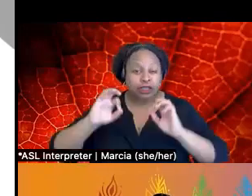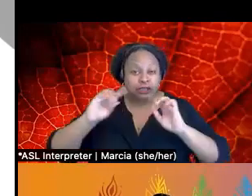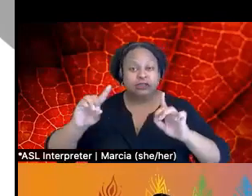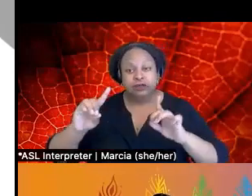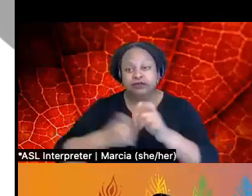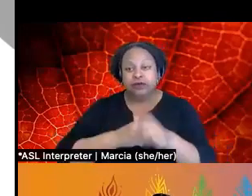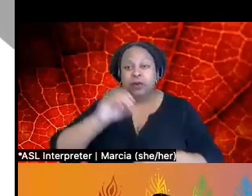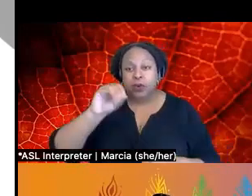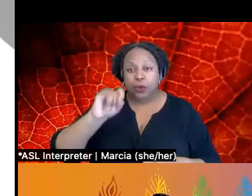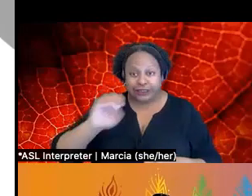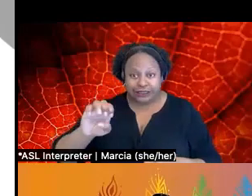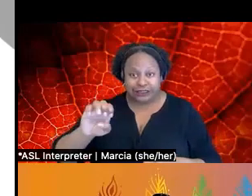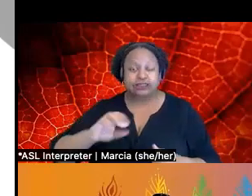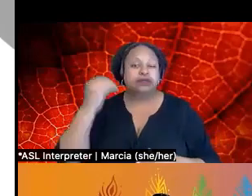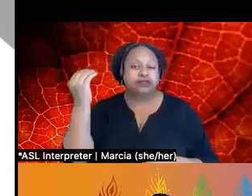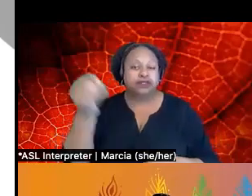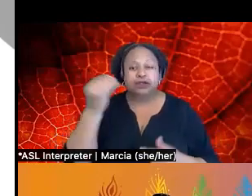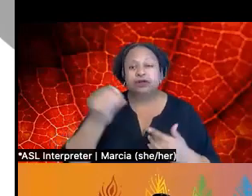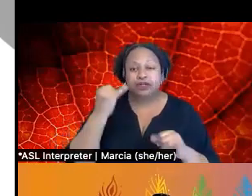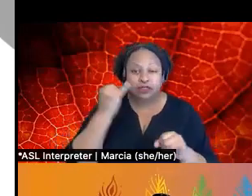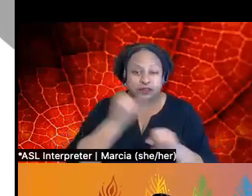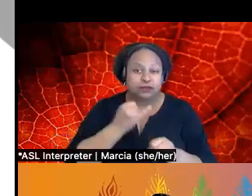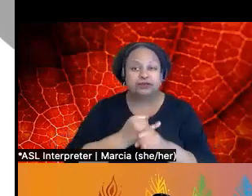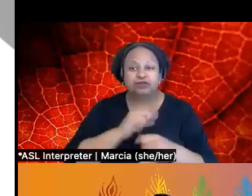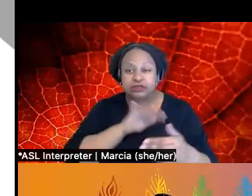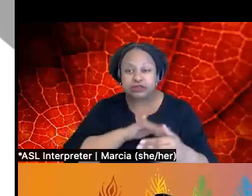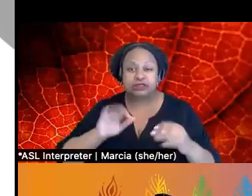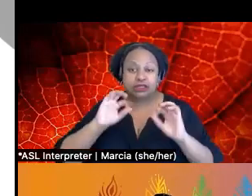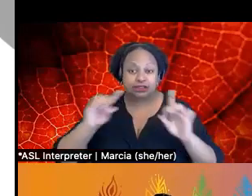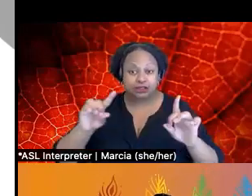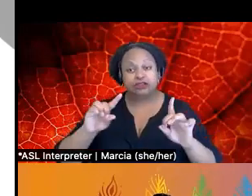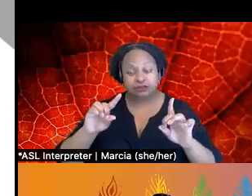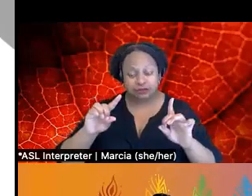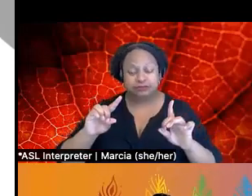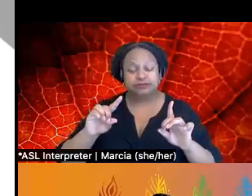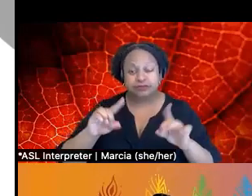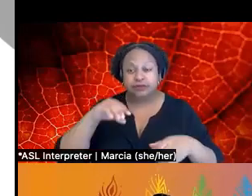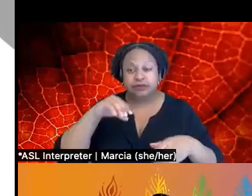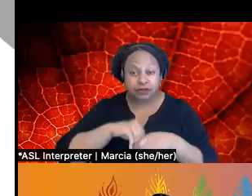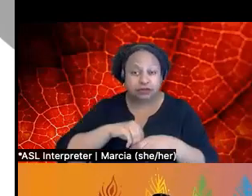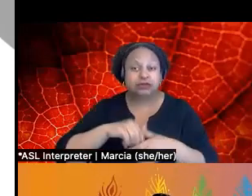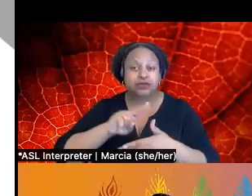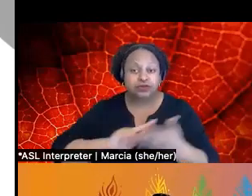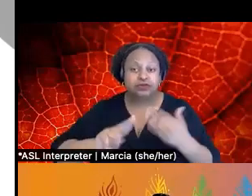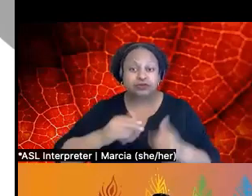and Education at the University of Toronto with a research interest in the impact of